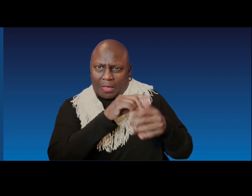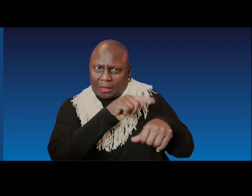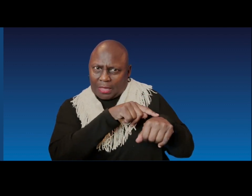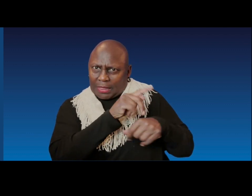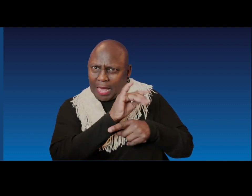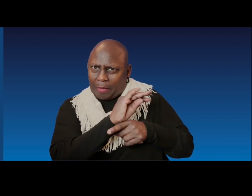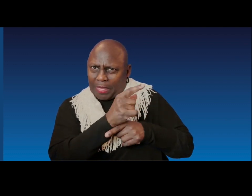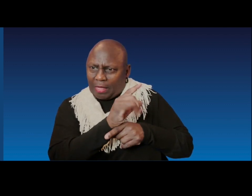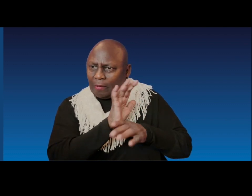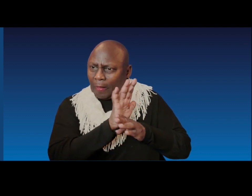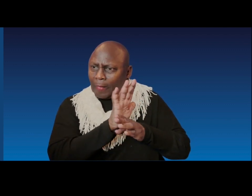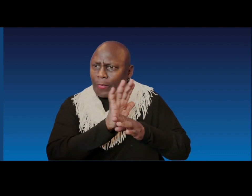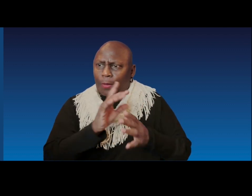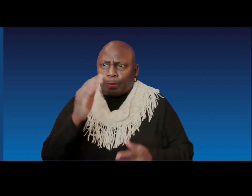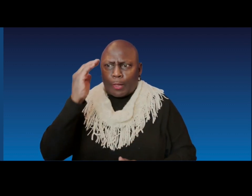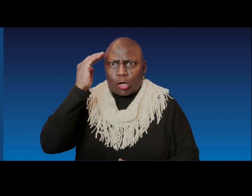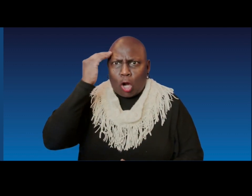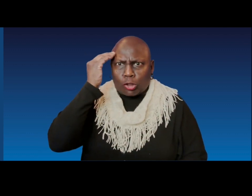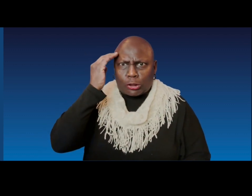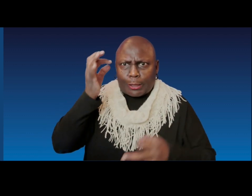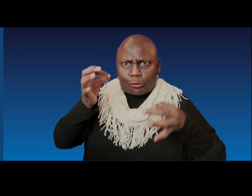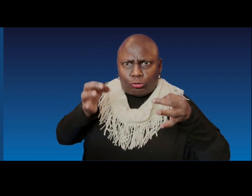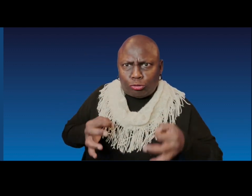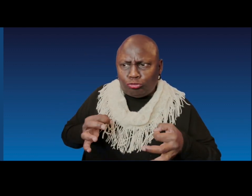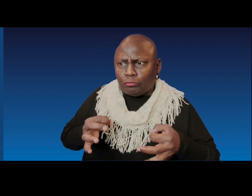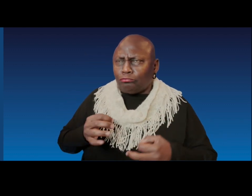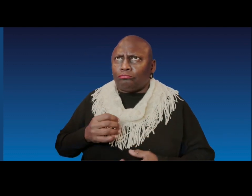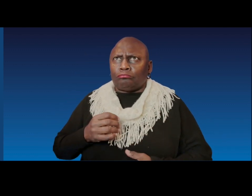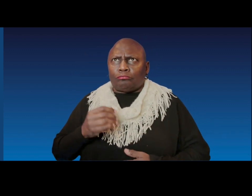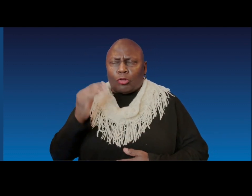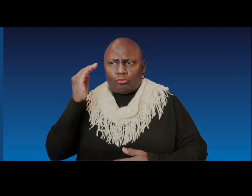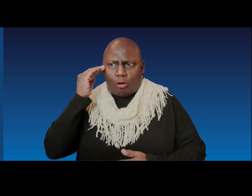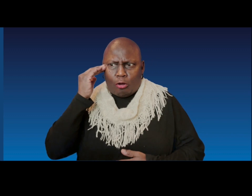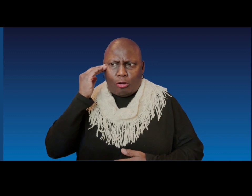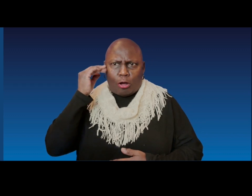with timing. There are conscious decisions.